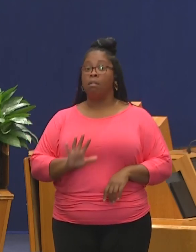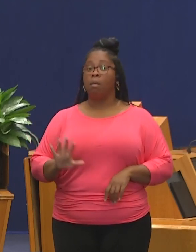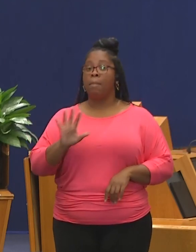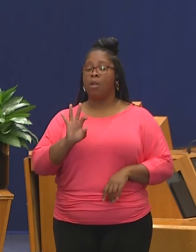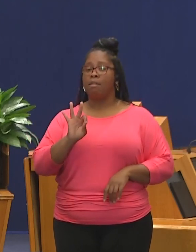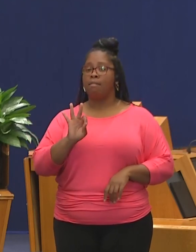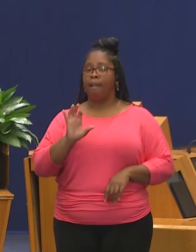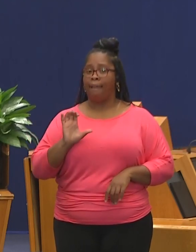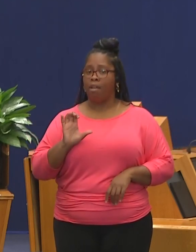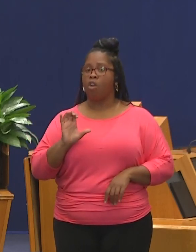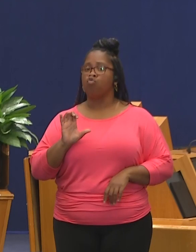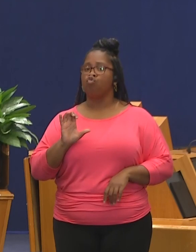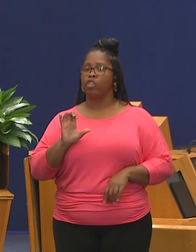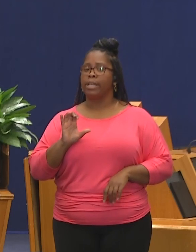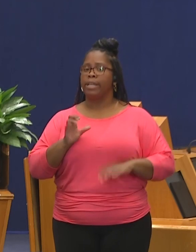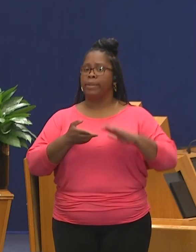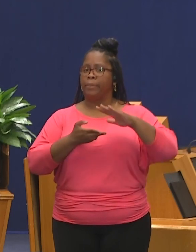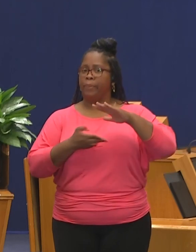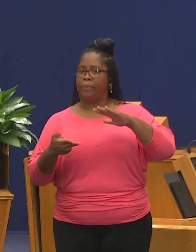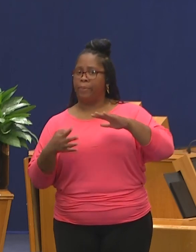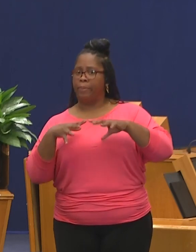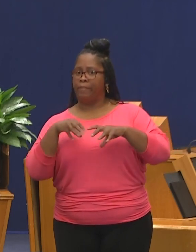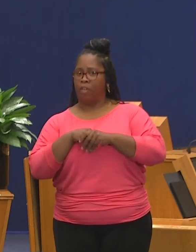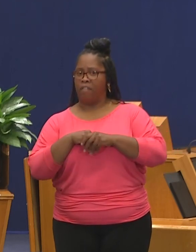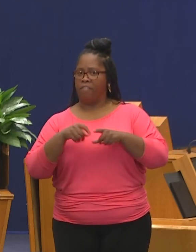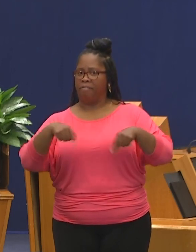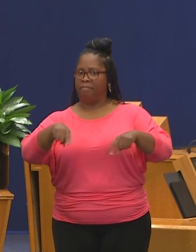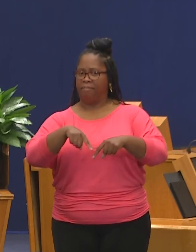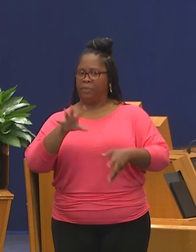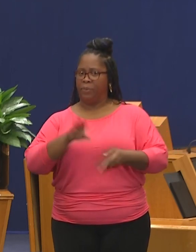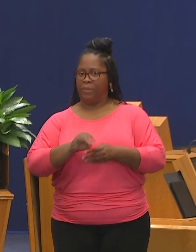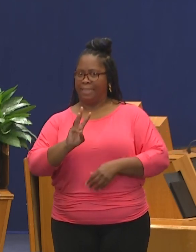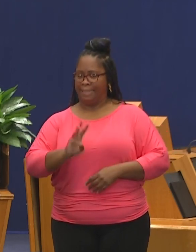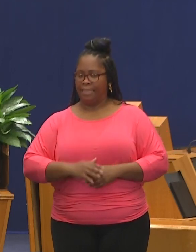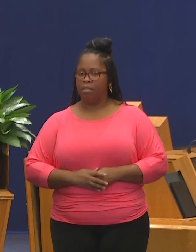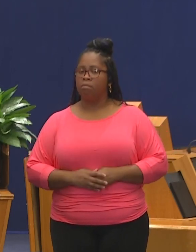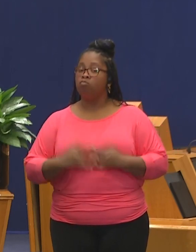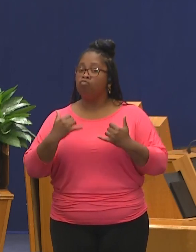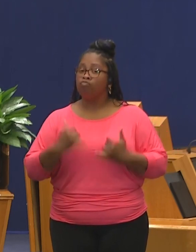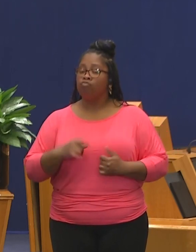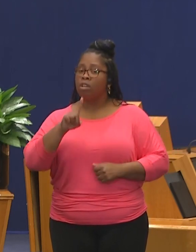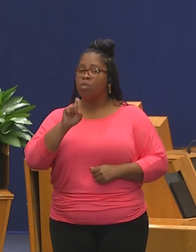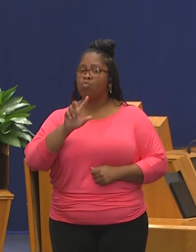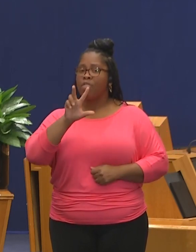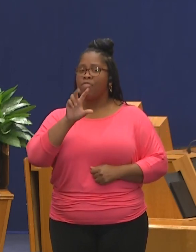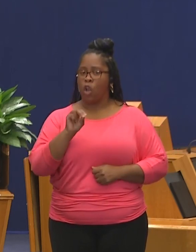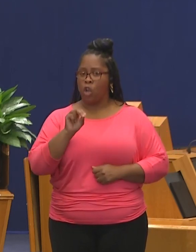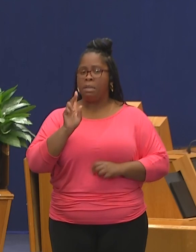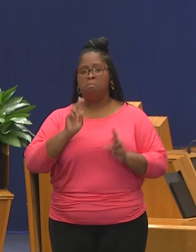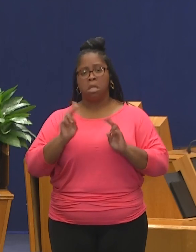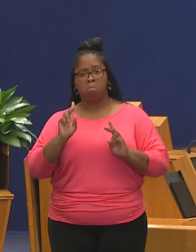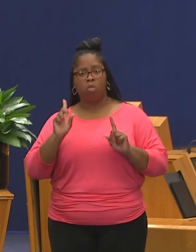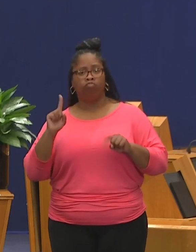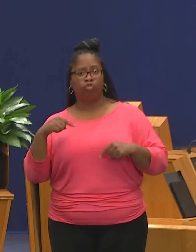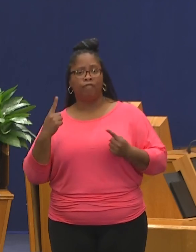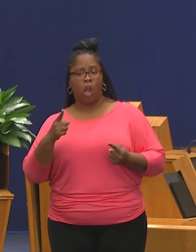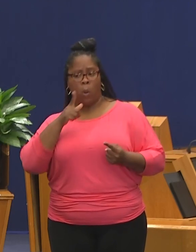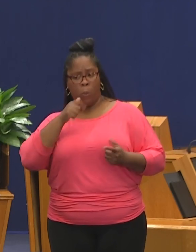AND APPROXIMATELY 900 UNITS ARE ENCOMPASS THOSE SIX SITES.